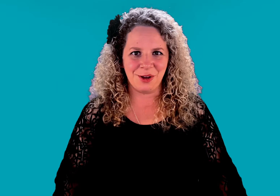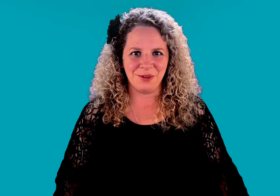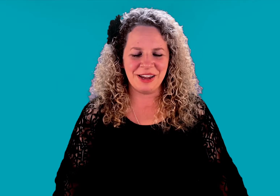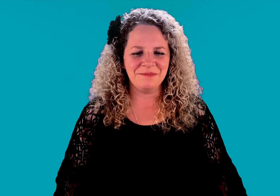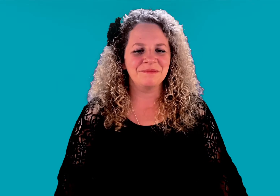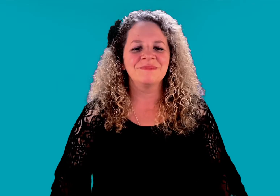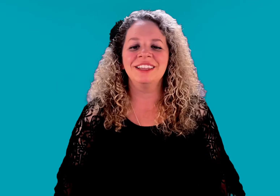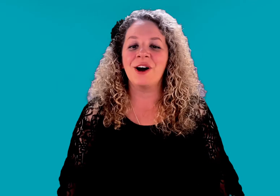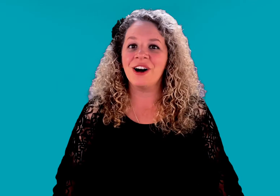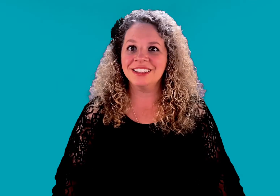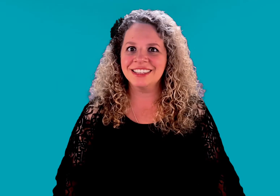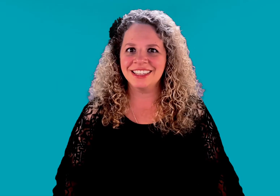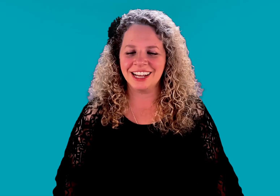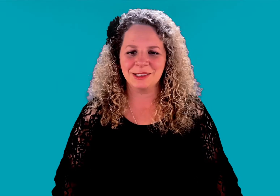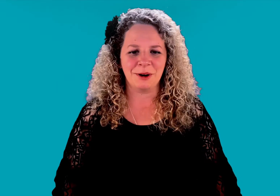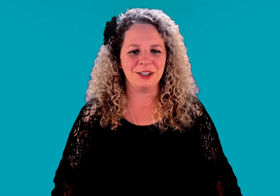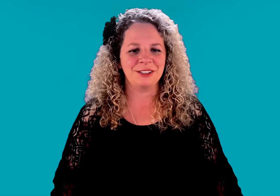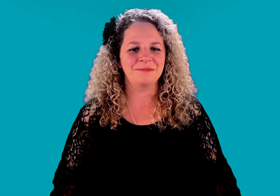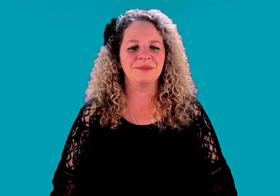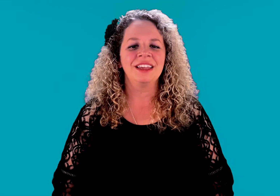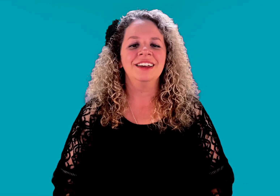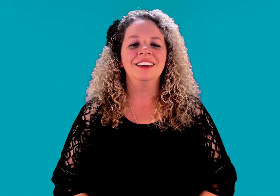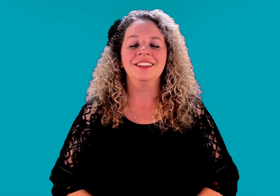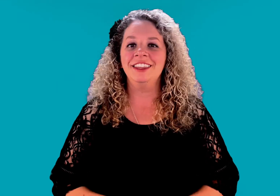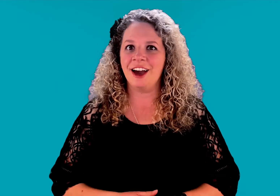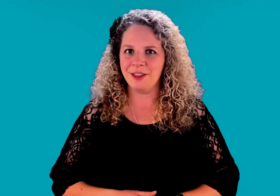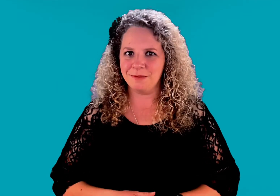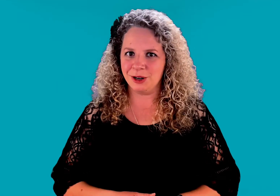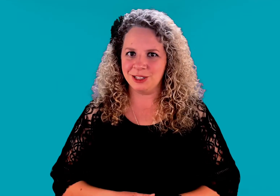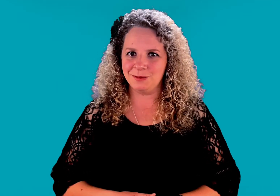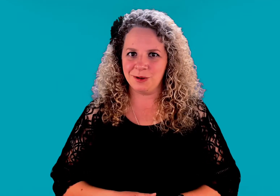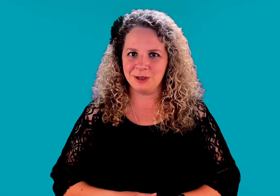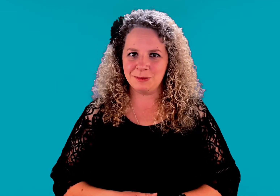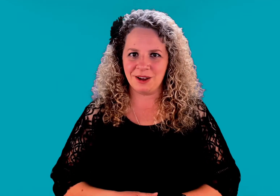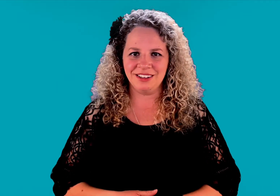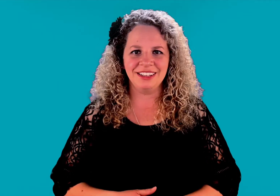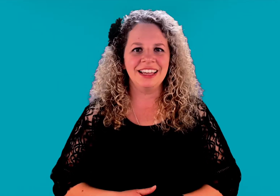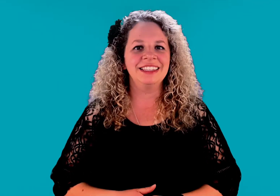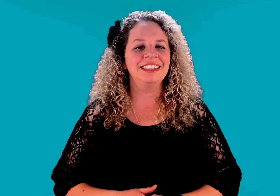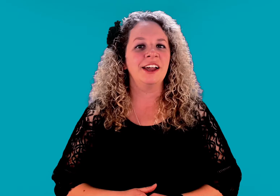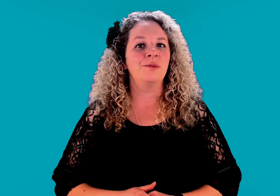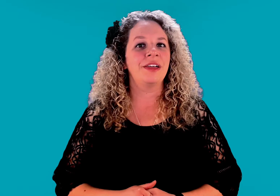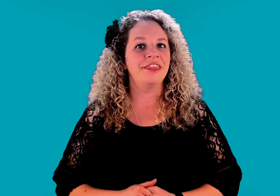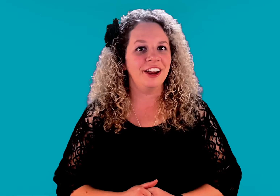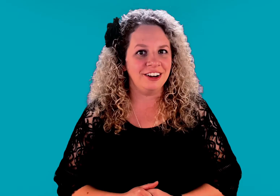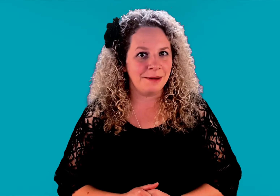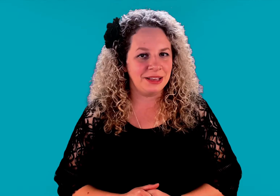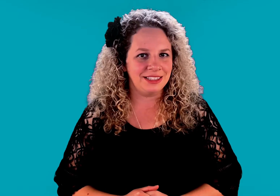Alright, now on to the next part. The other person will respond and say what their name is. They'll